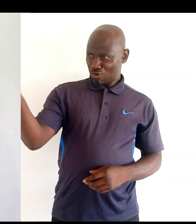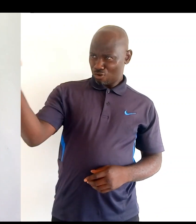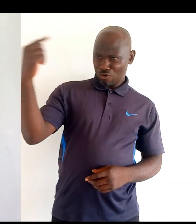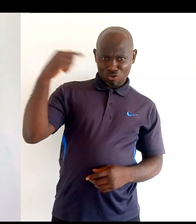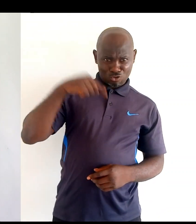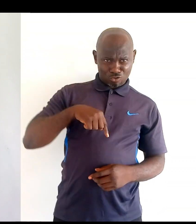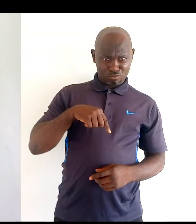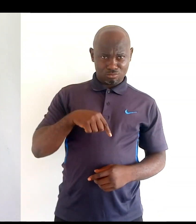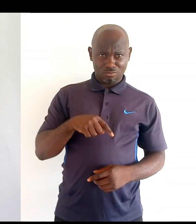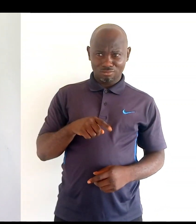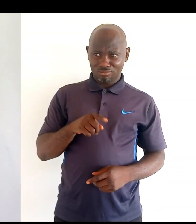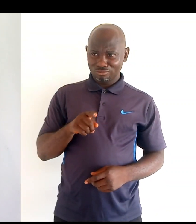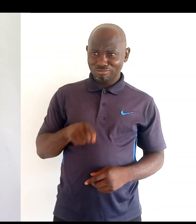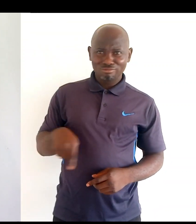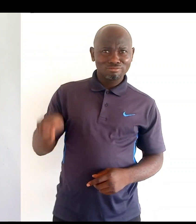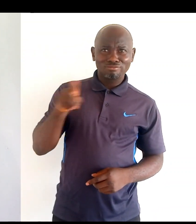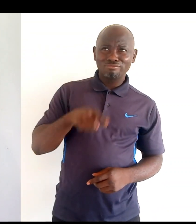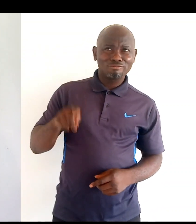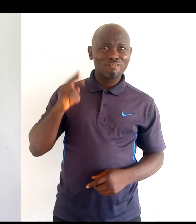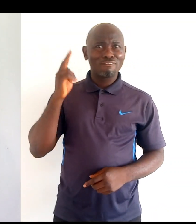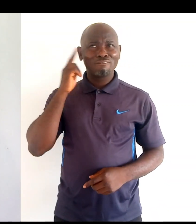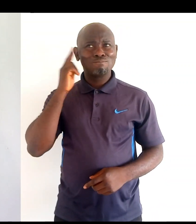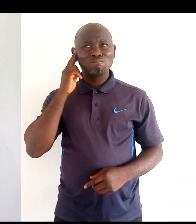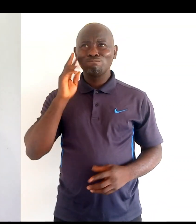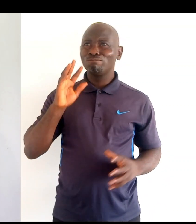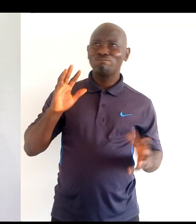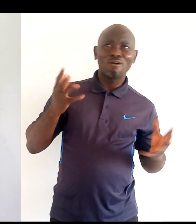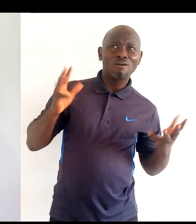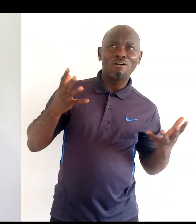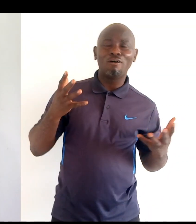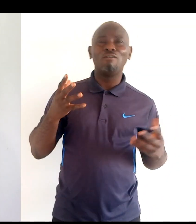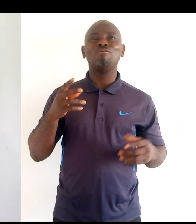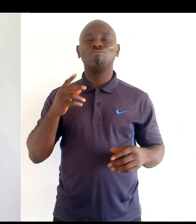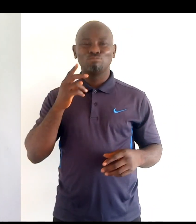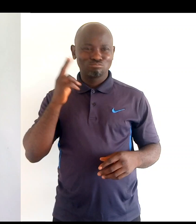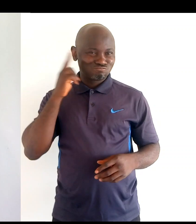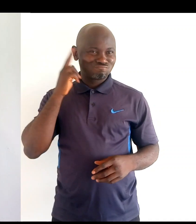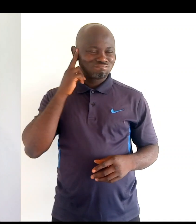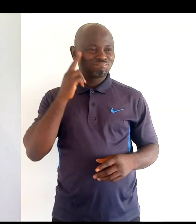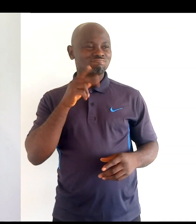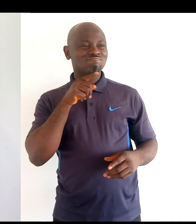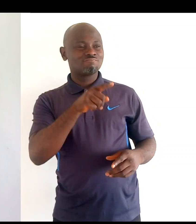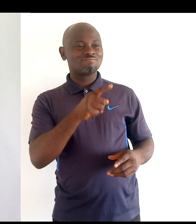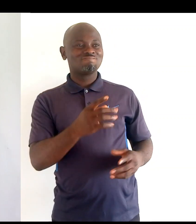in my language like English like Spanish, like Akan, like Yoruba, like Igbo. So,